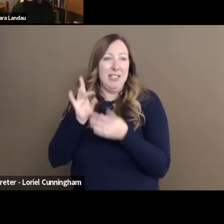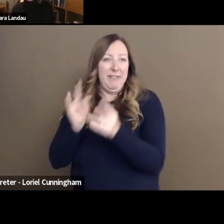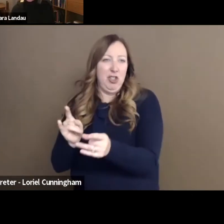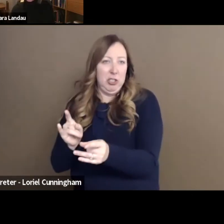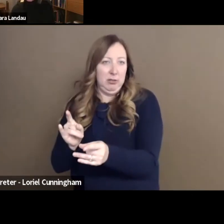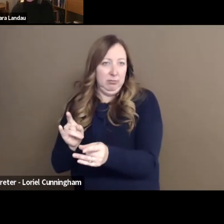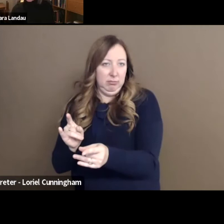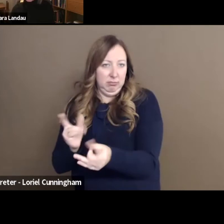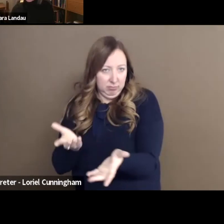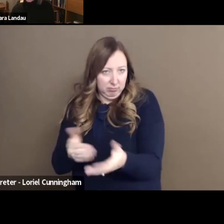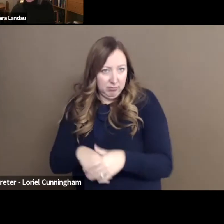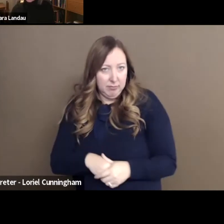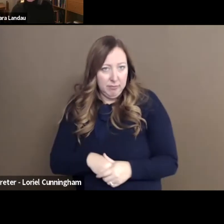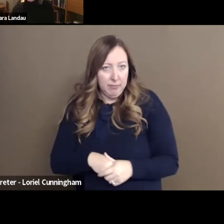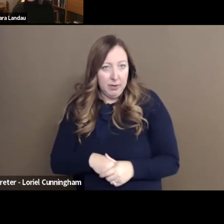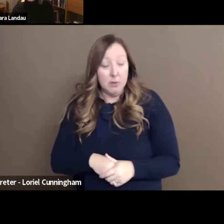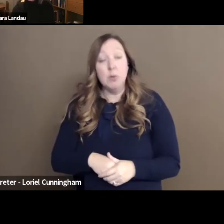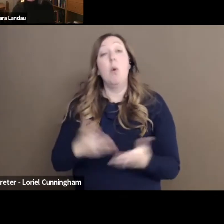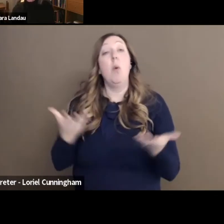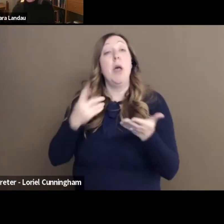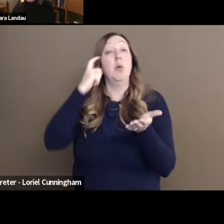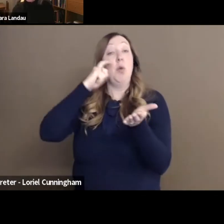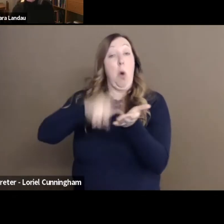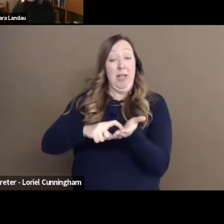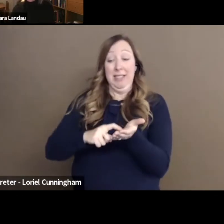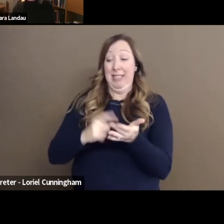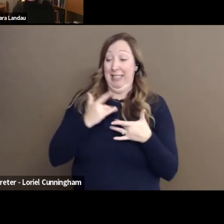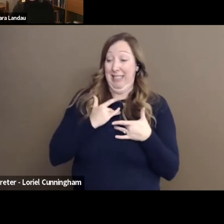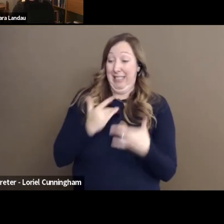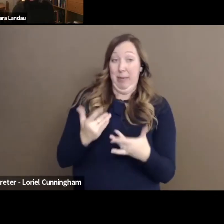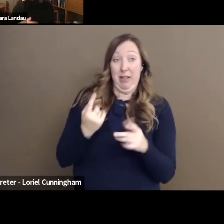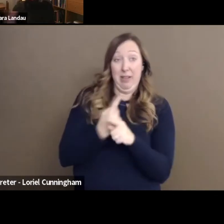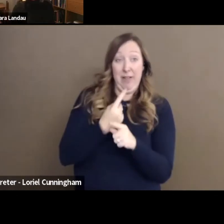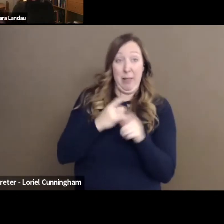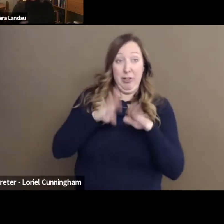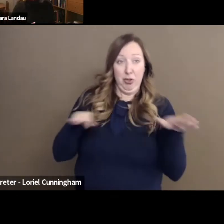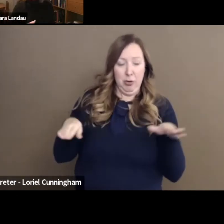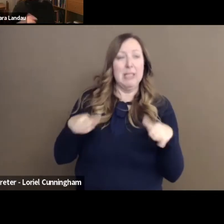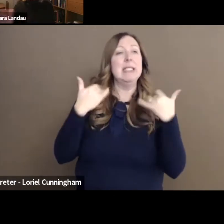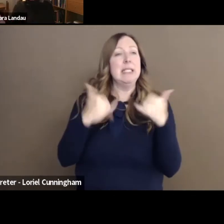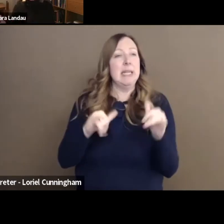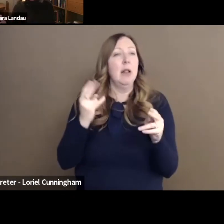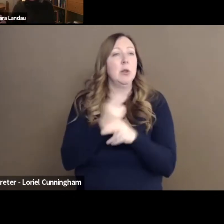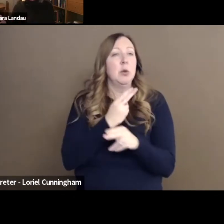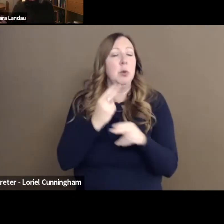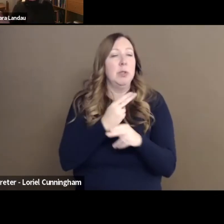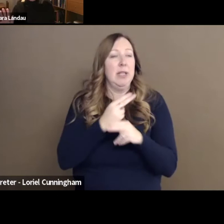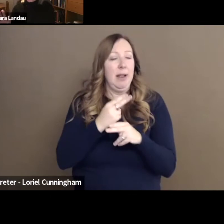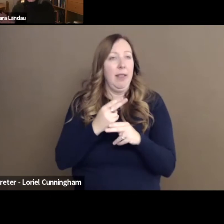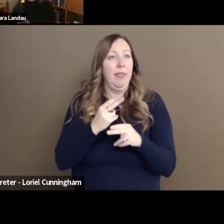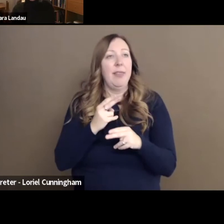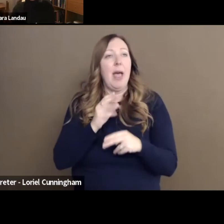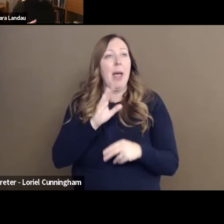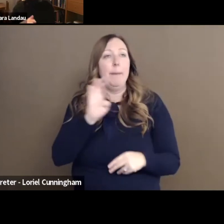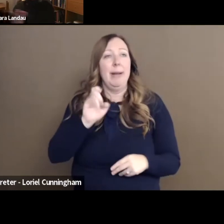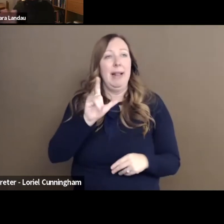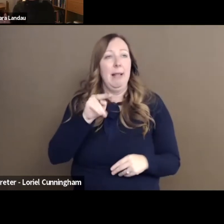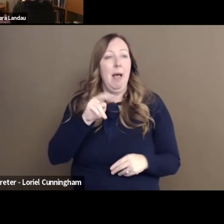typically developing children are still using the b-line process they're immediately they're only searching using